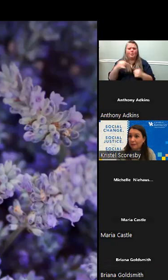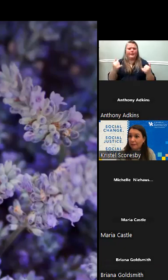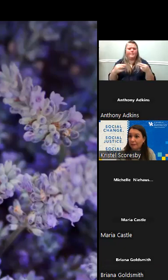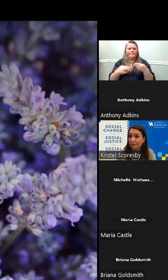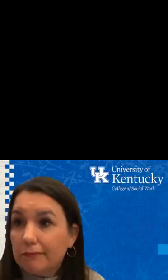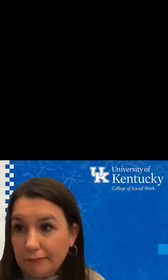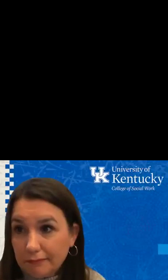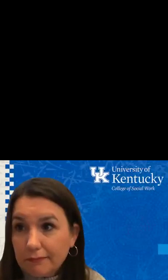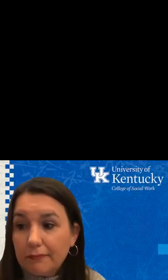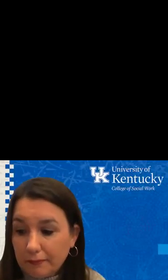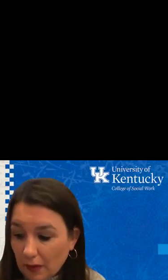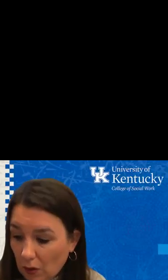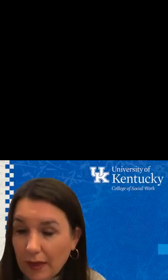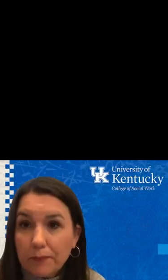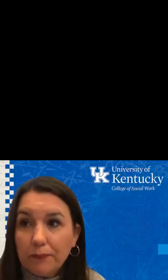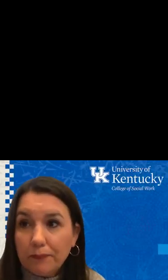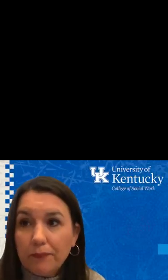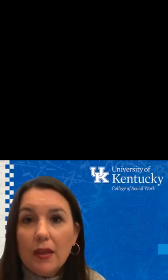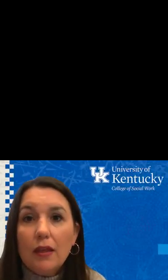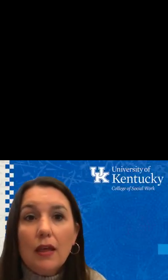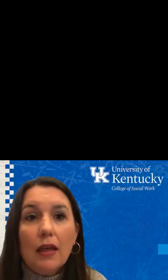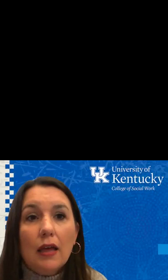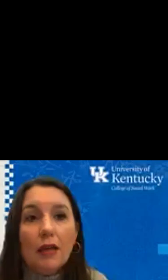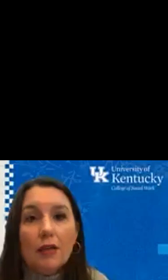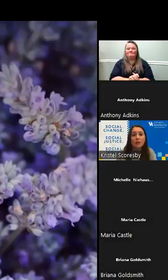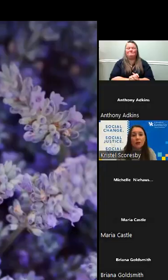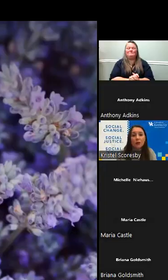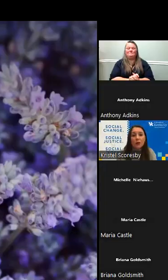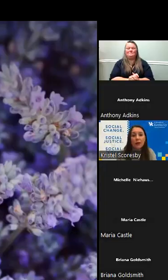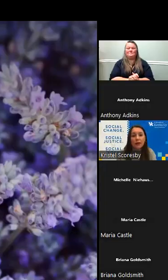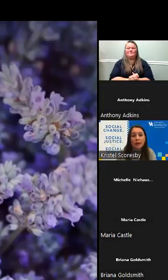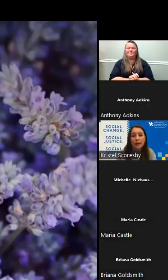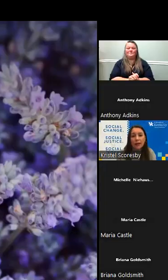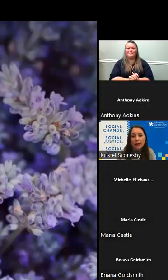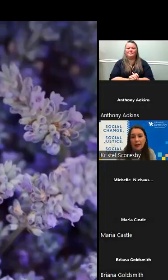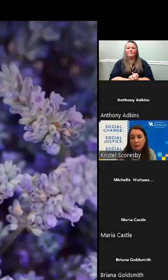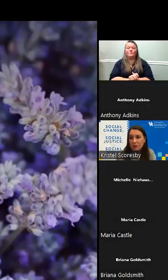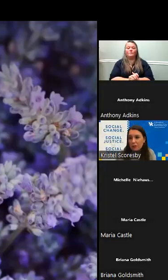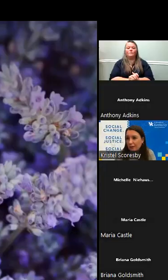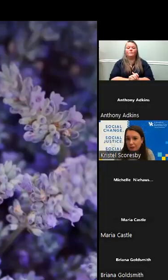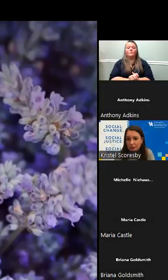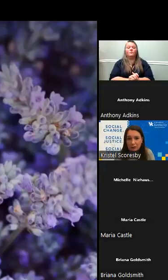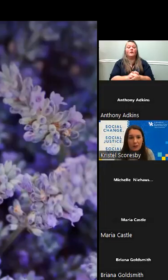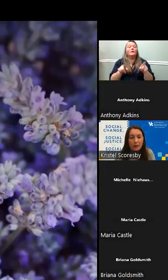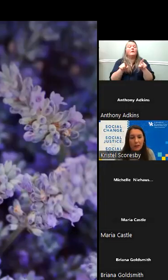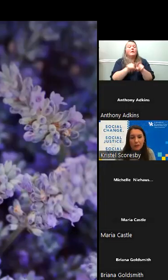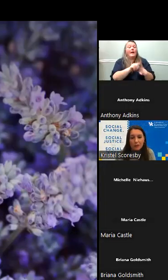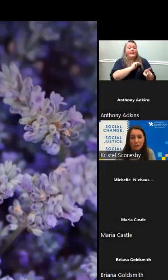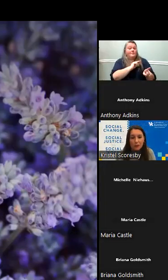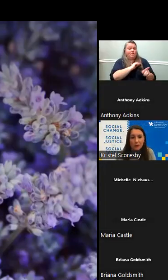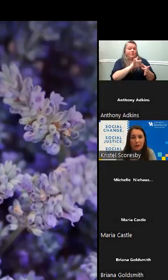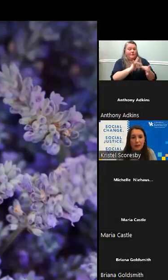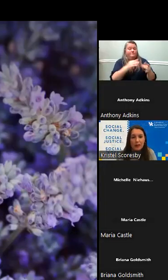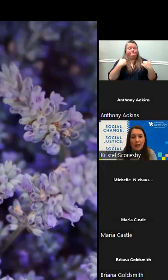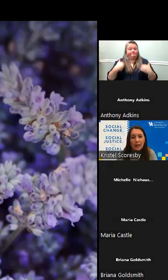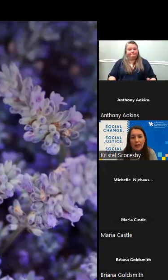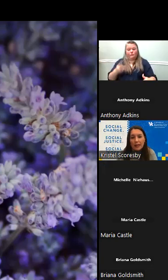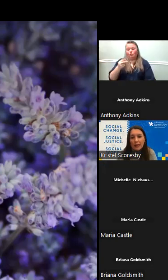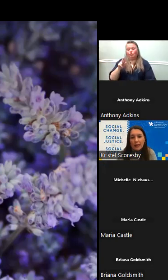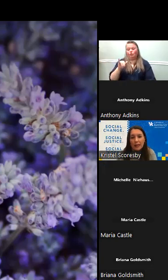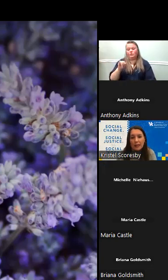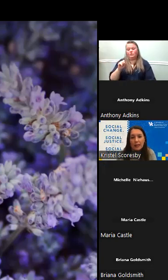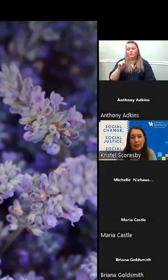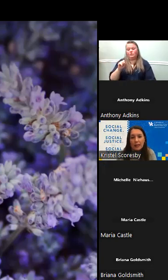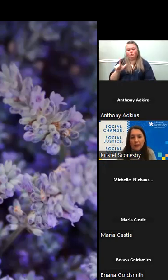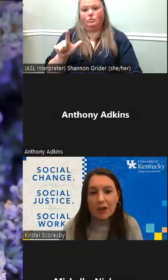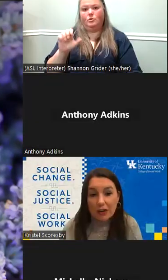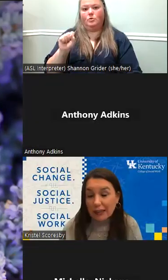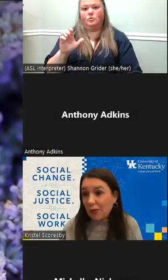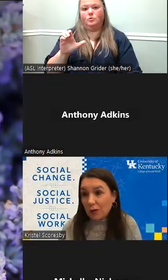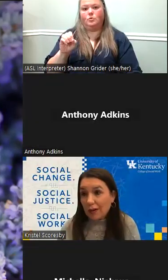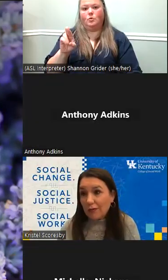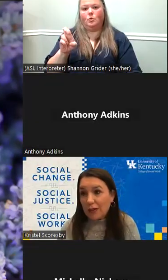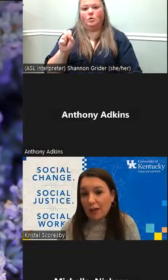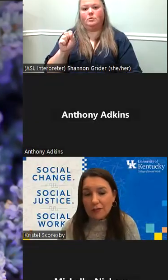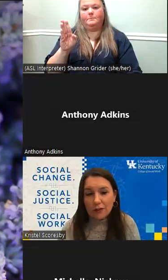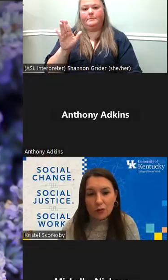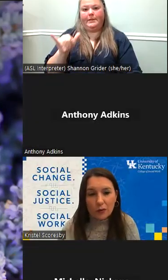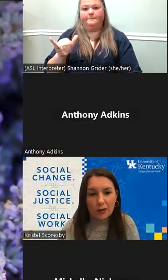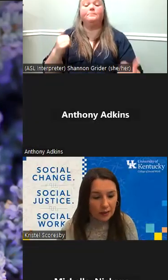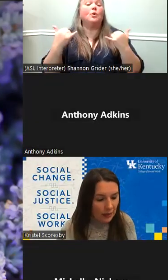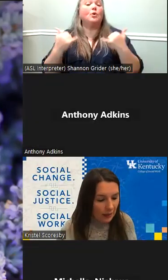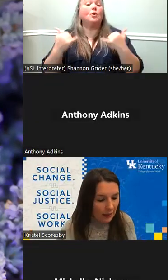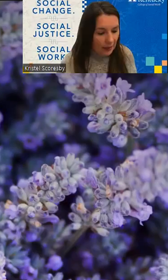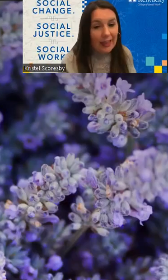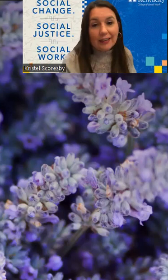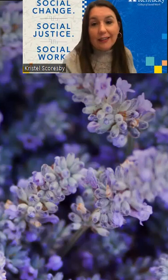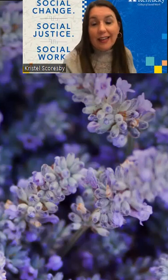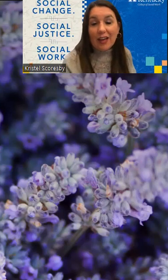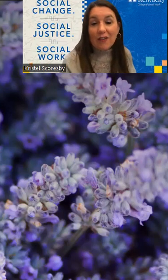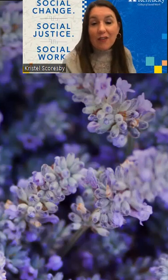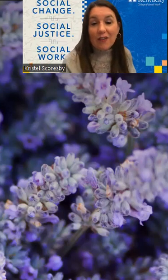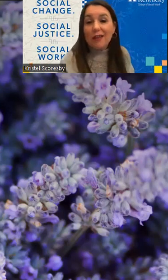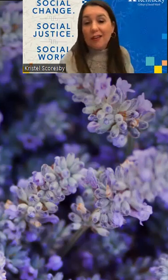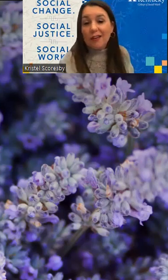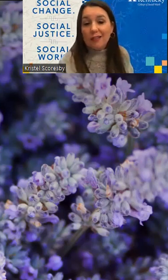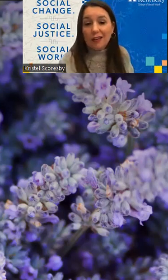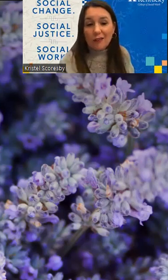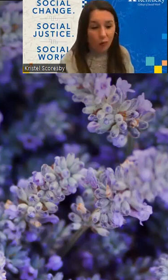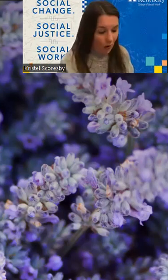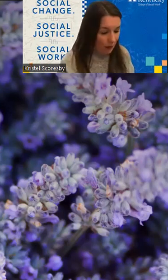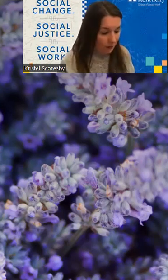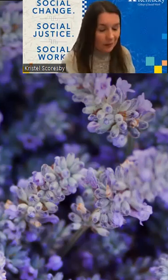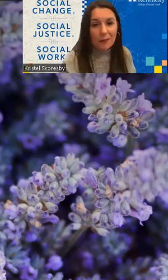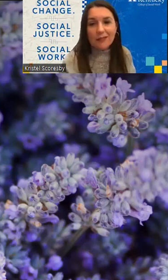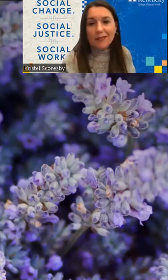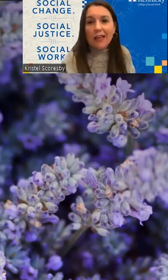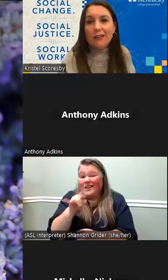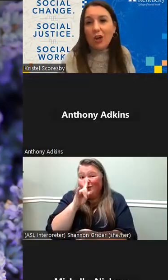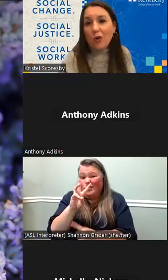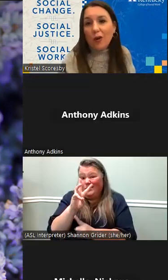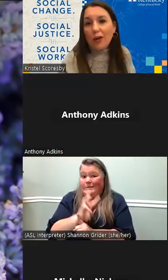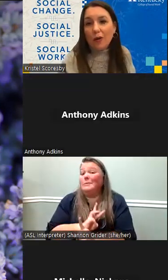SO I AM JUST THRILLED TO TAKE THIS OPPORTUNITY TO SHARE SOME OF THE WORK THAT I DO. OKAY. SO I'M GOING TO SHARE MY SCREEN. AND YOU SHOULD BE ABLE TO SEE MY POWERPOINT